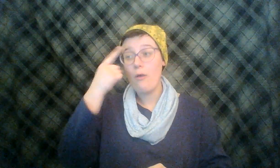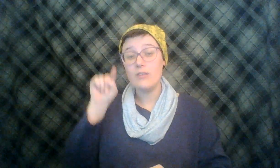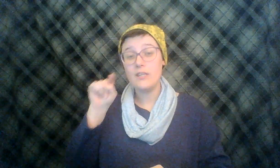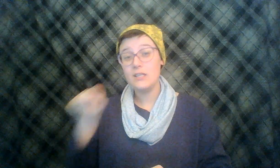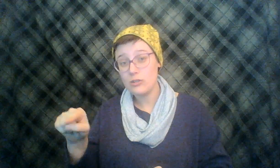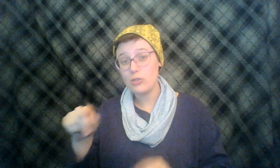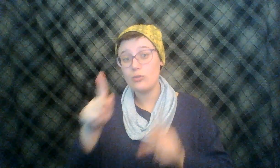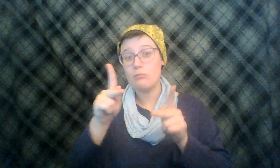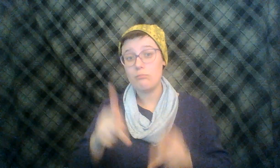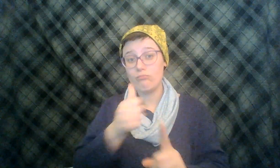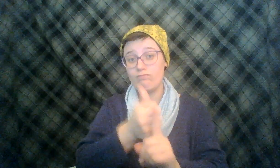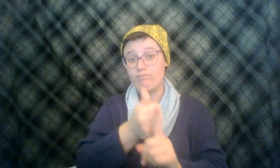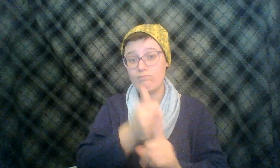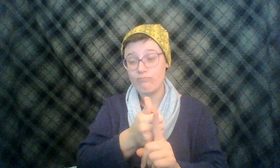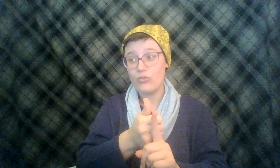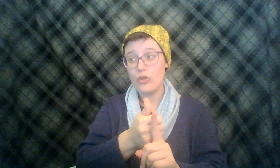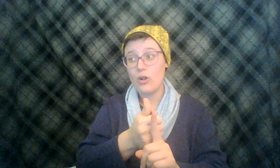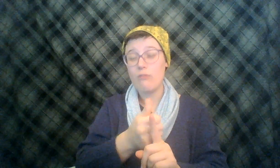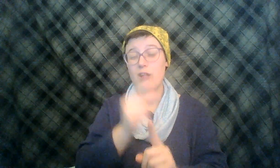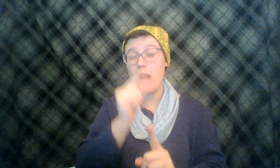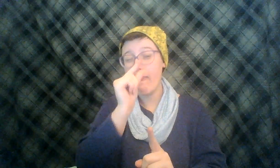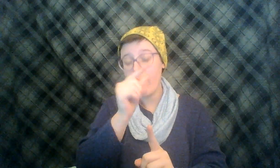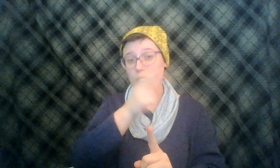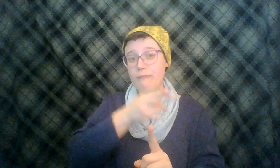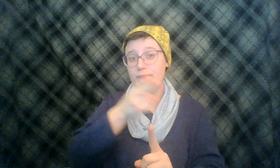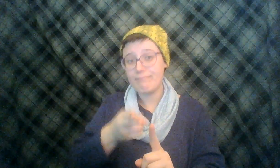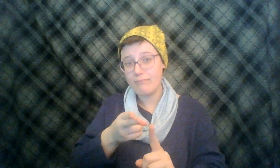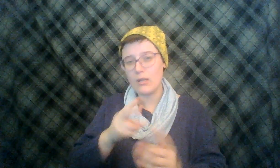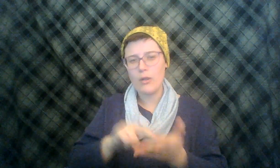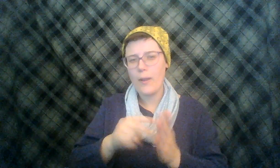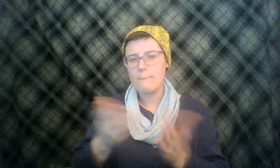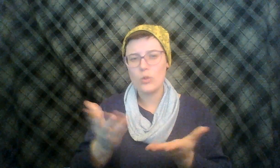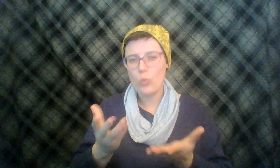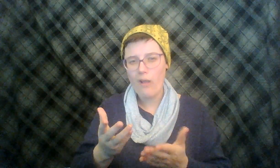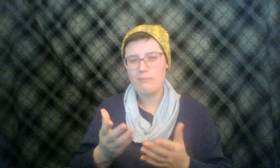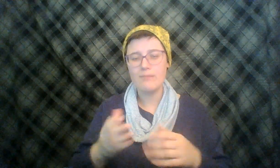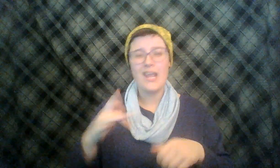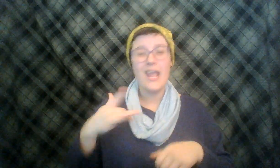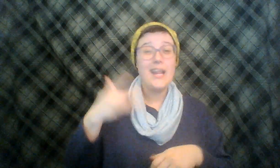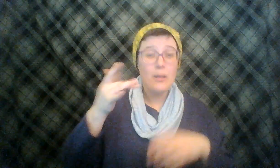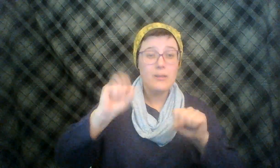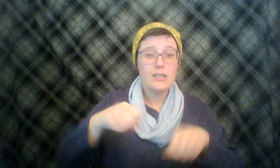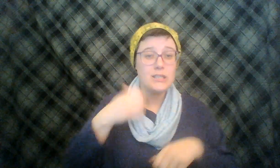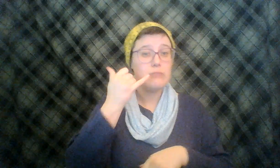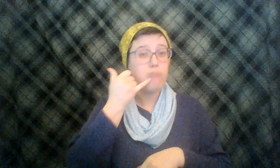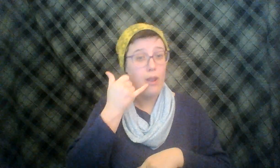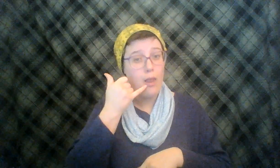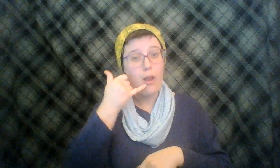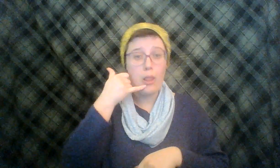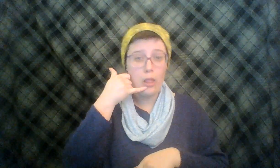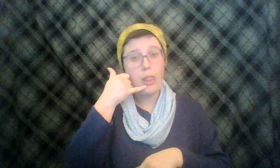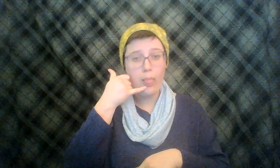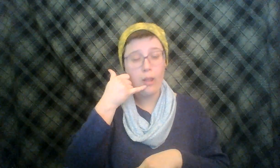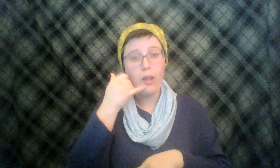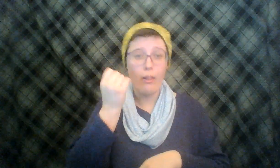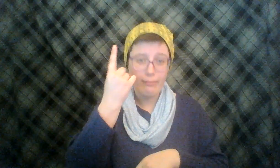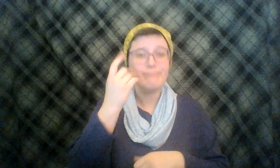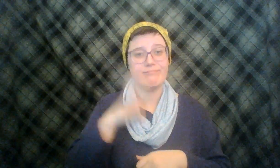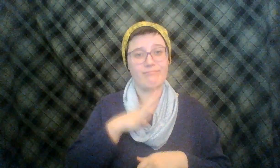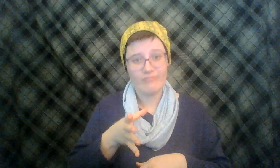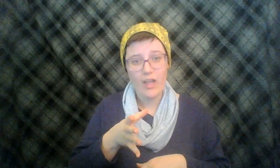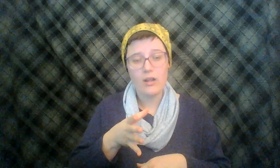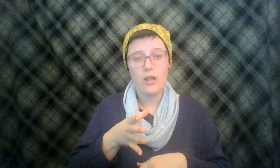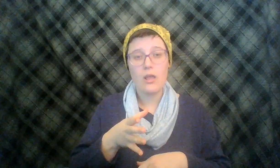For the hearing, someone who is “a little” hard of hearing is usually still able to use a phone,